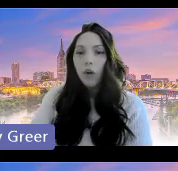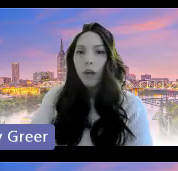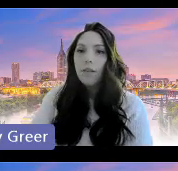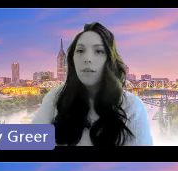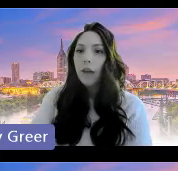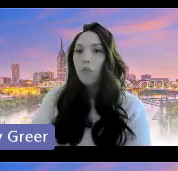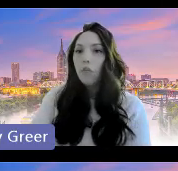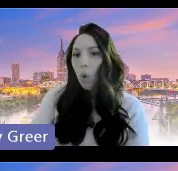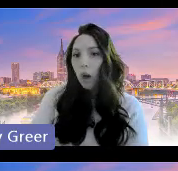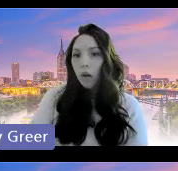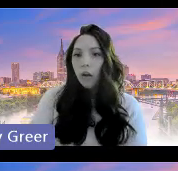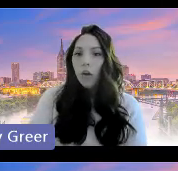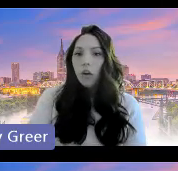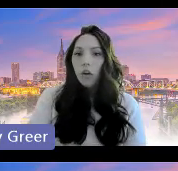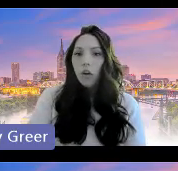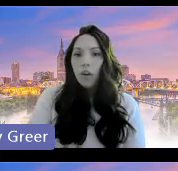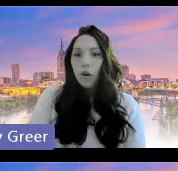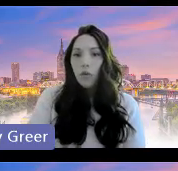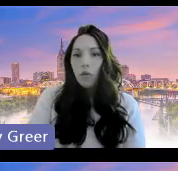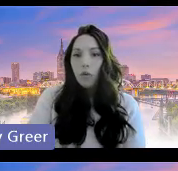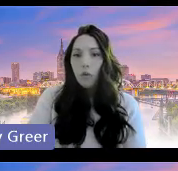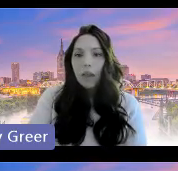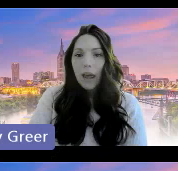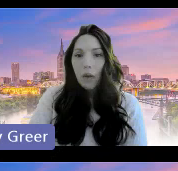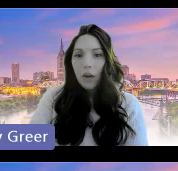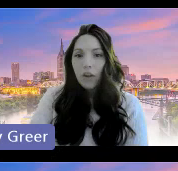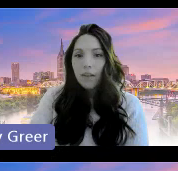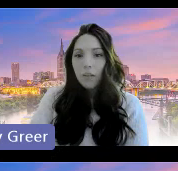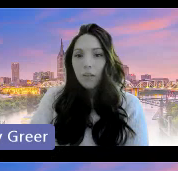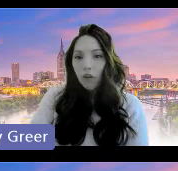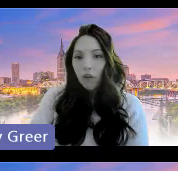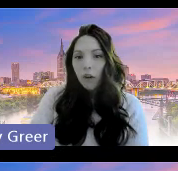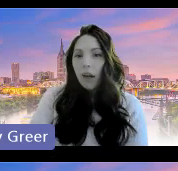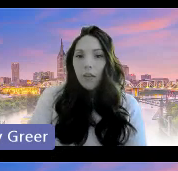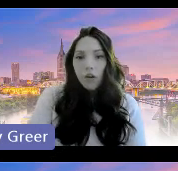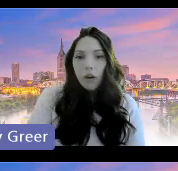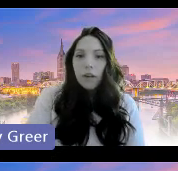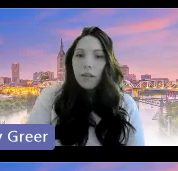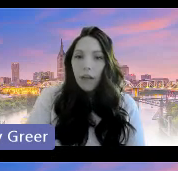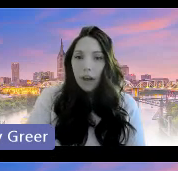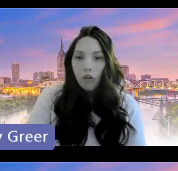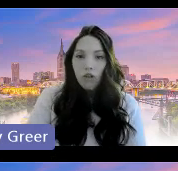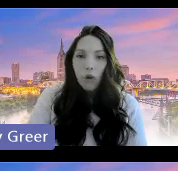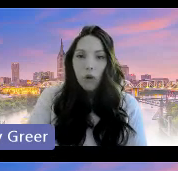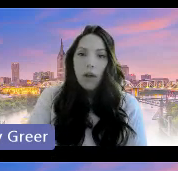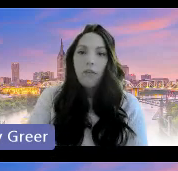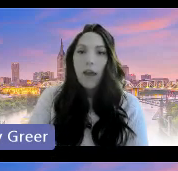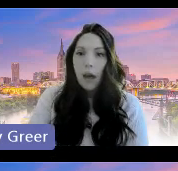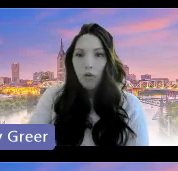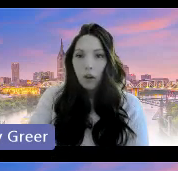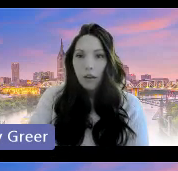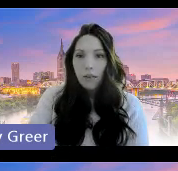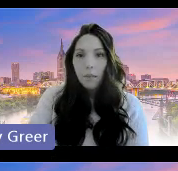You're going to select more, you're going to go to language and speech, and then you're going to select show Live captions.